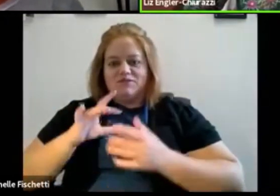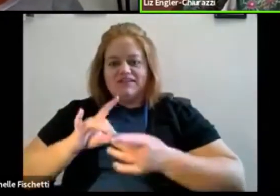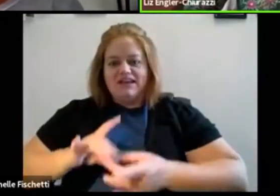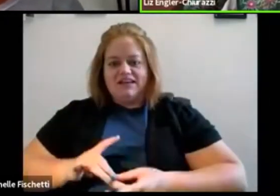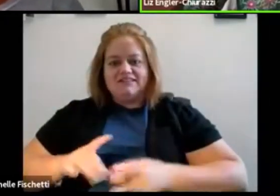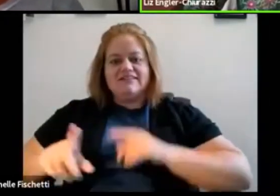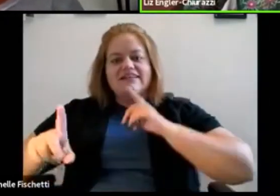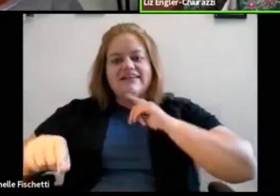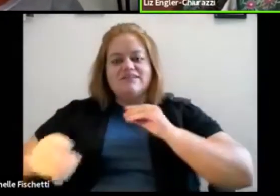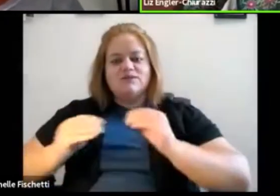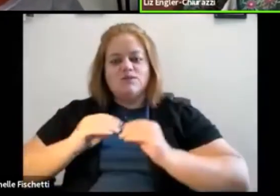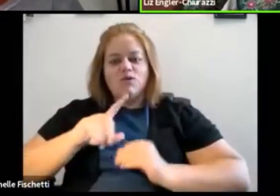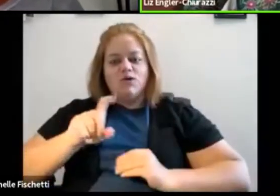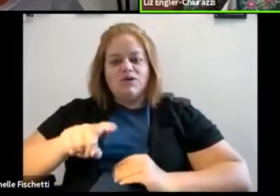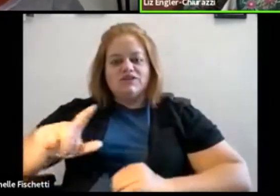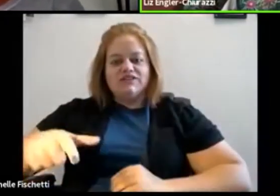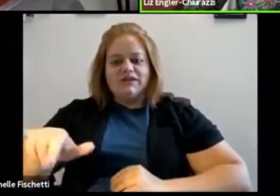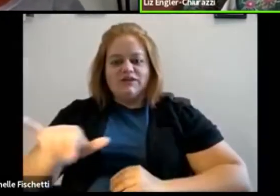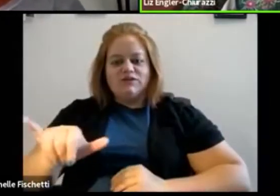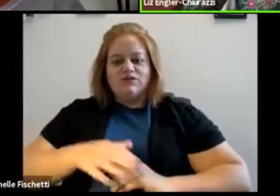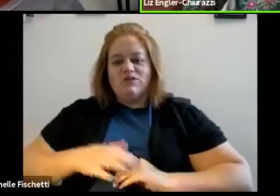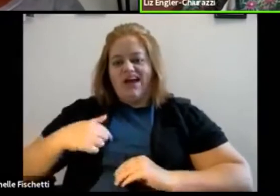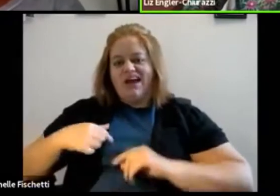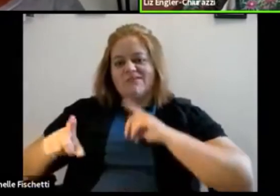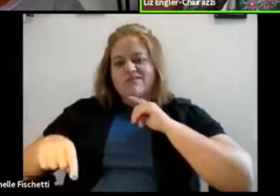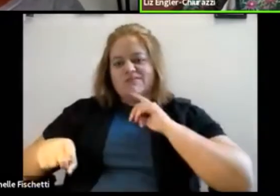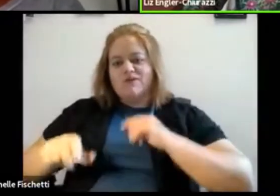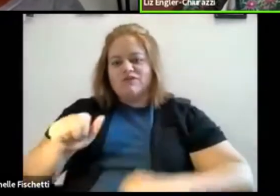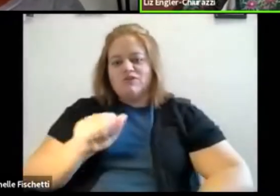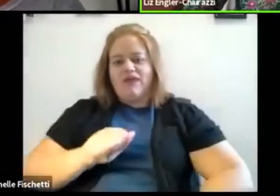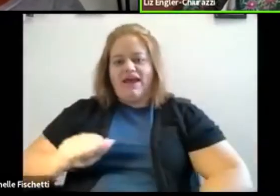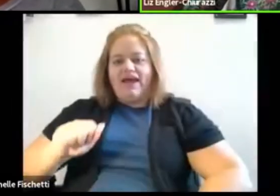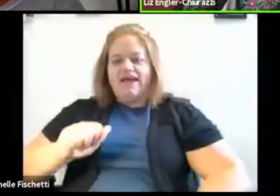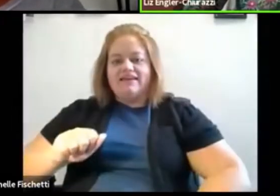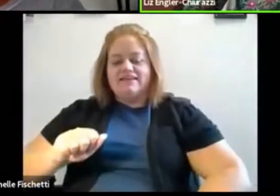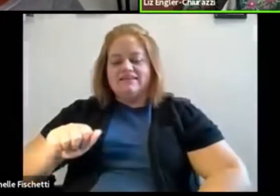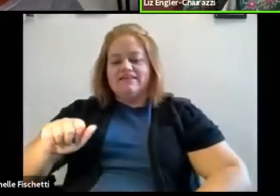questions you have. I respond to @ScientistLizEC on Twitter and